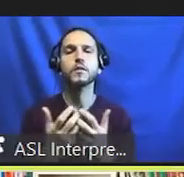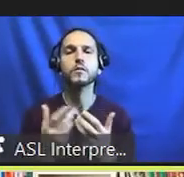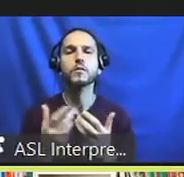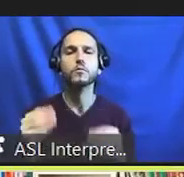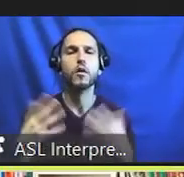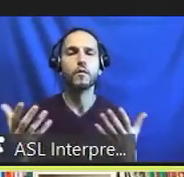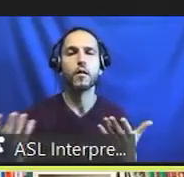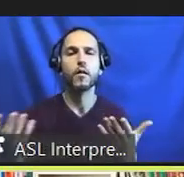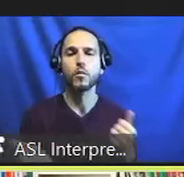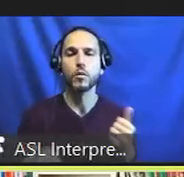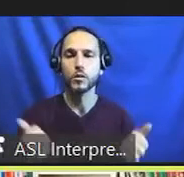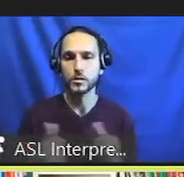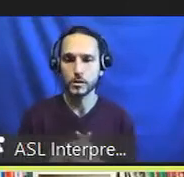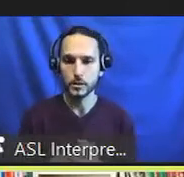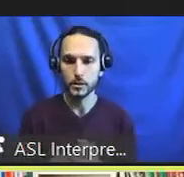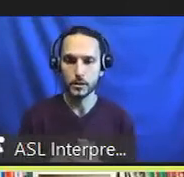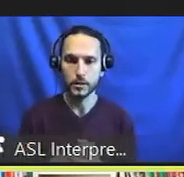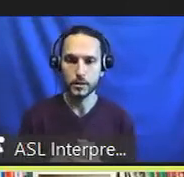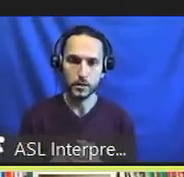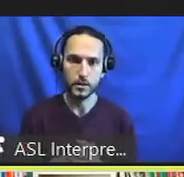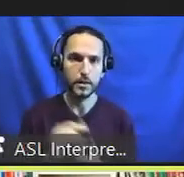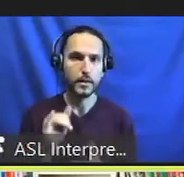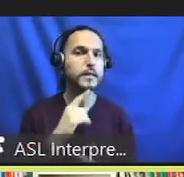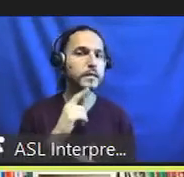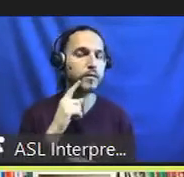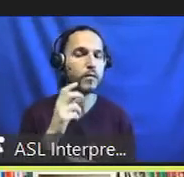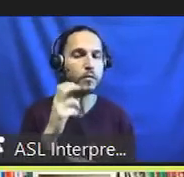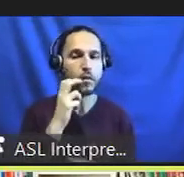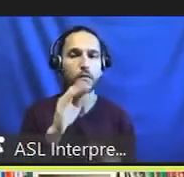Now, a deafblind individual is typically